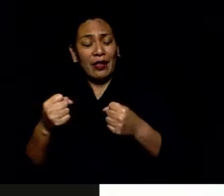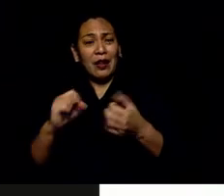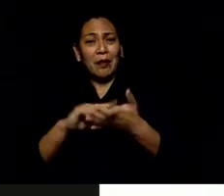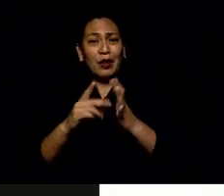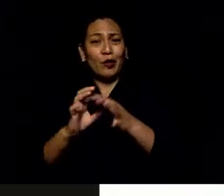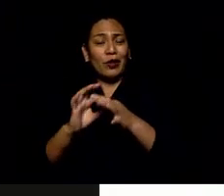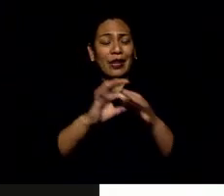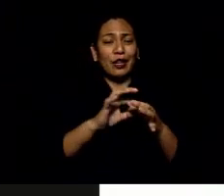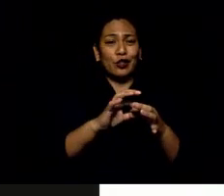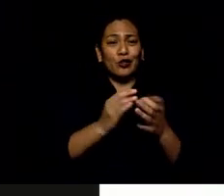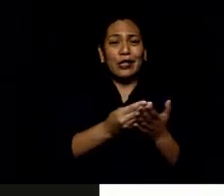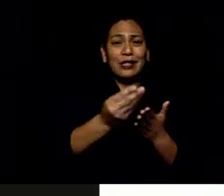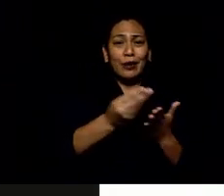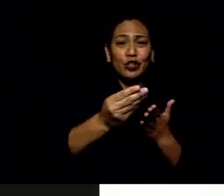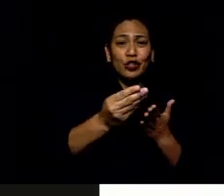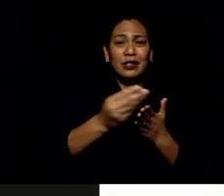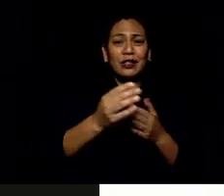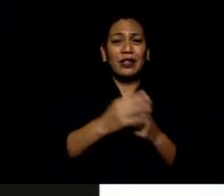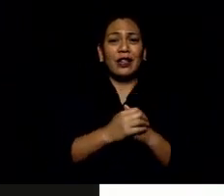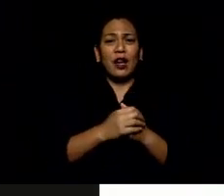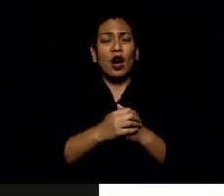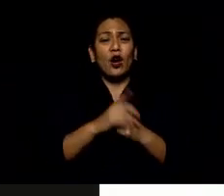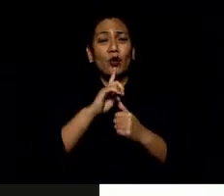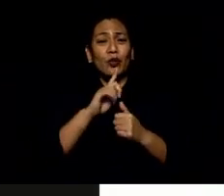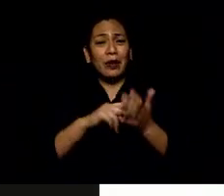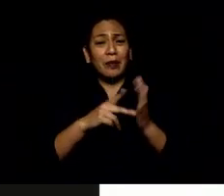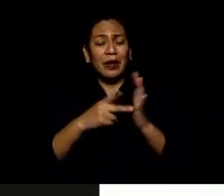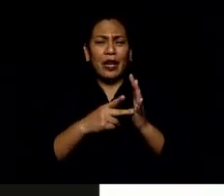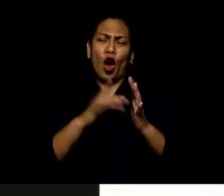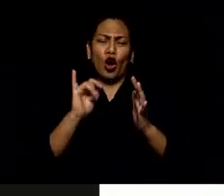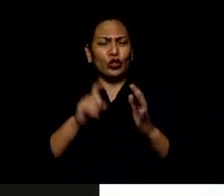So actually we should focus on getting wealthier so that we can, we can